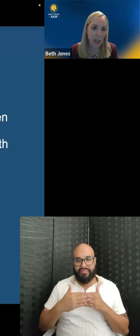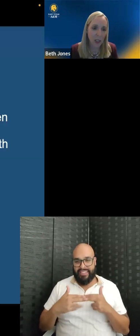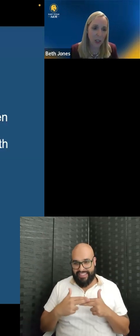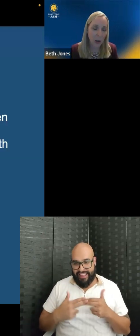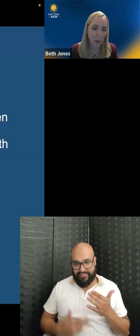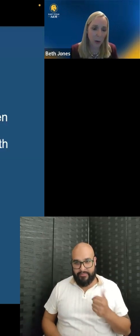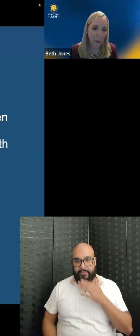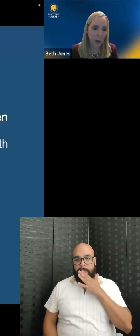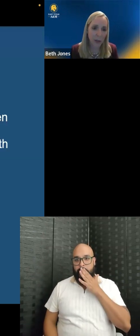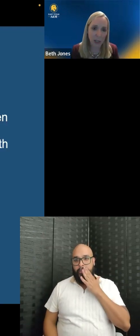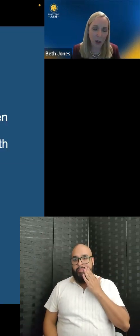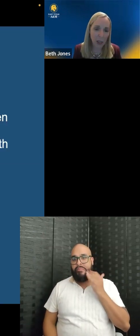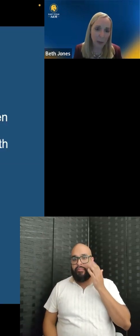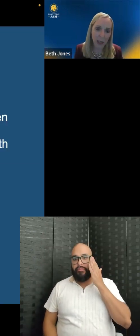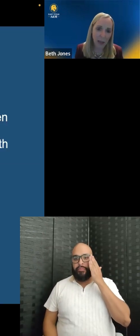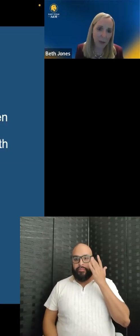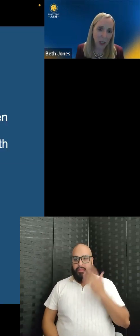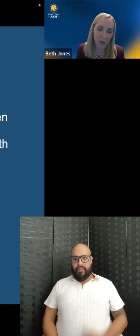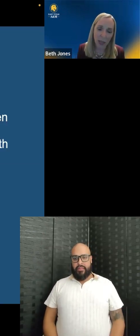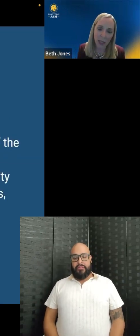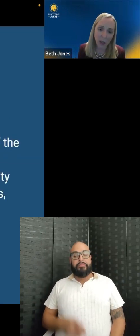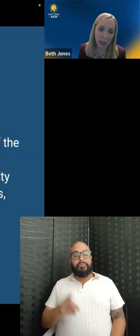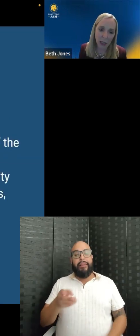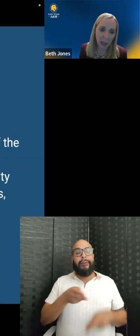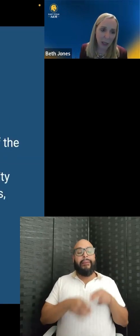And it just briefly talks about the definition of SLD.